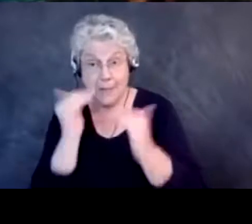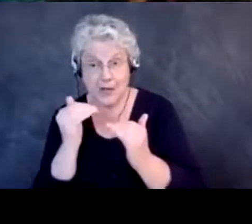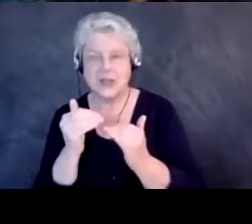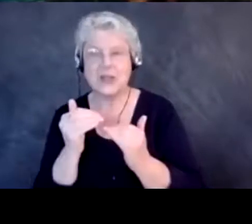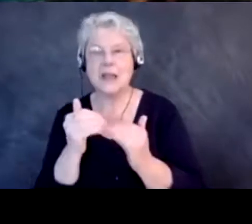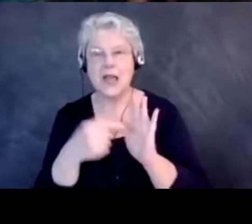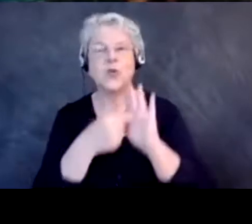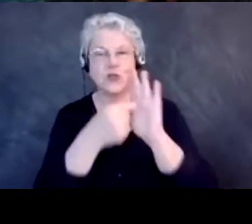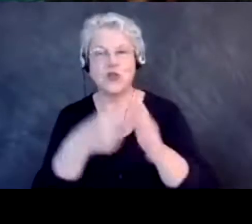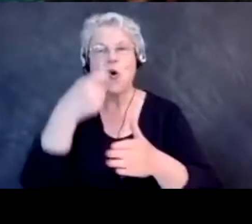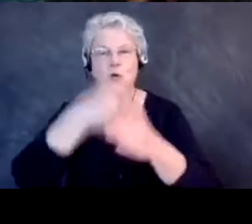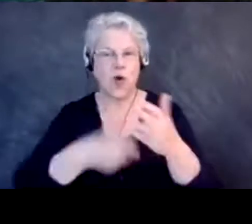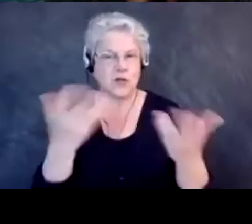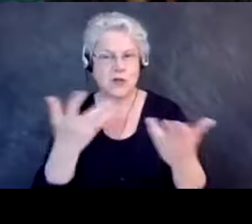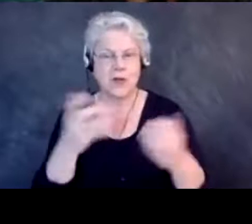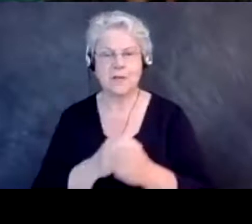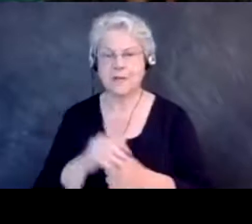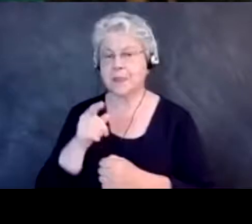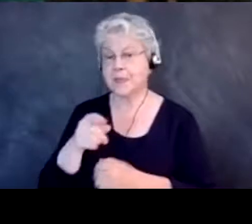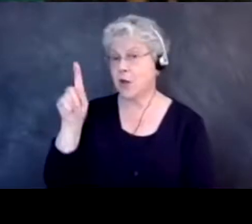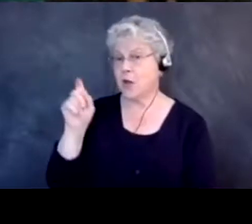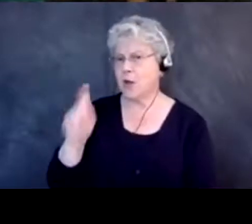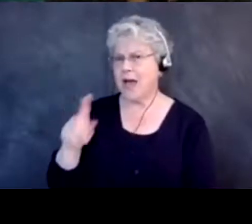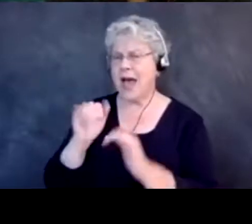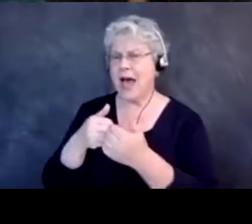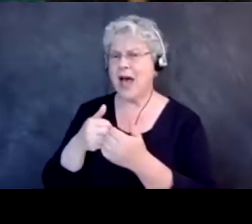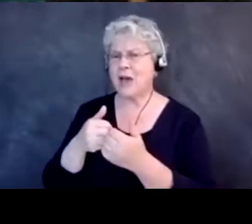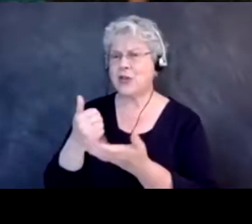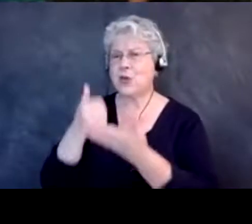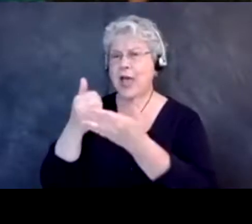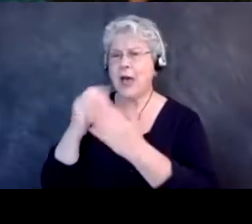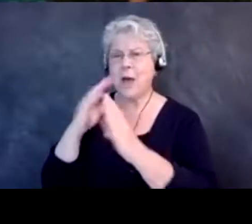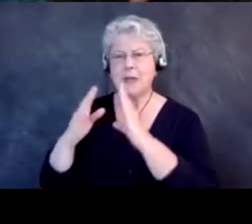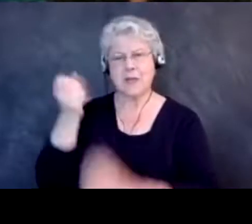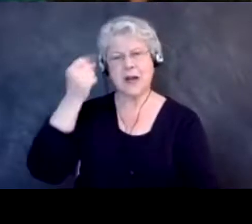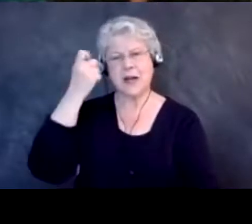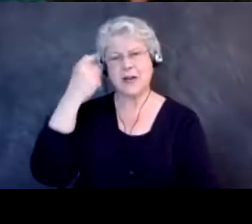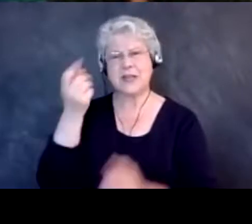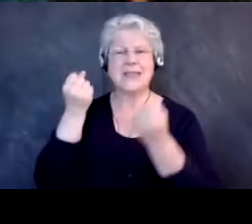facilitate that community members understand these many plans, so they are incorporated into the CCP.